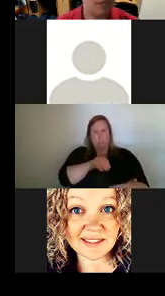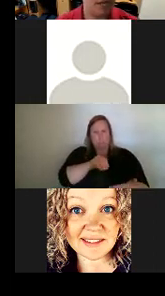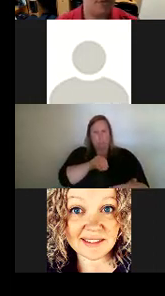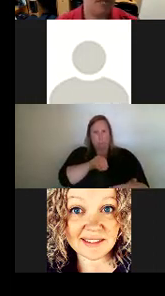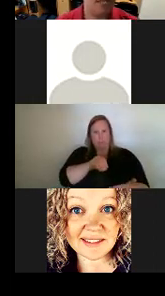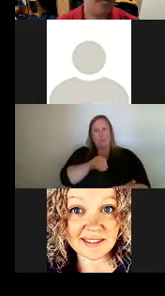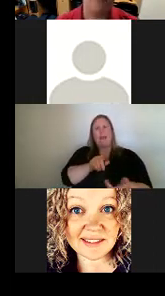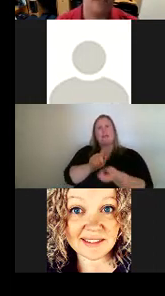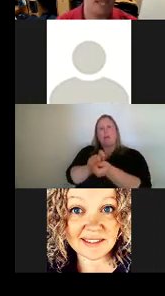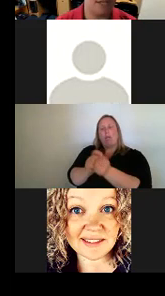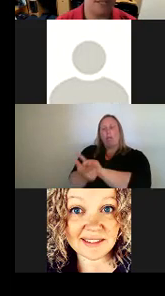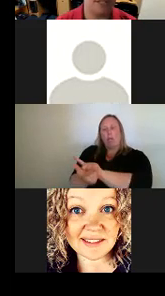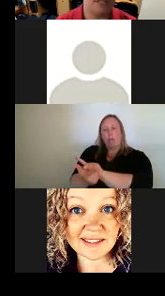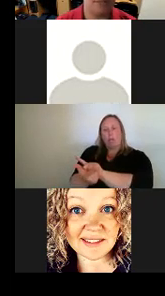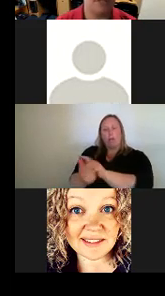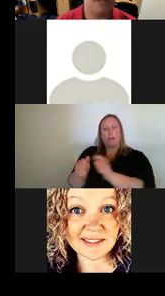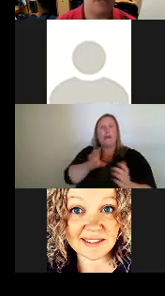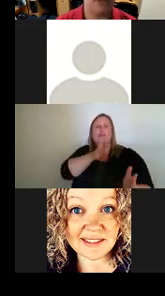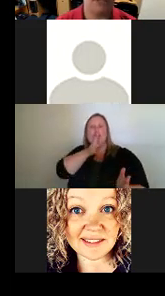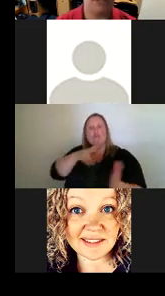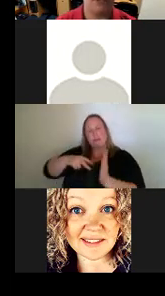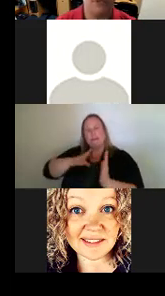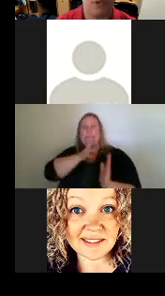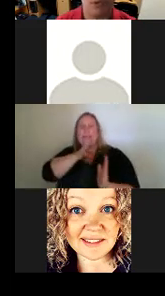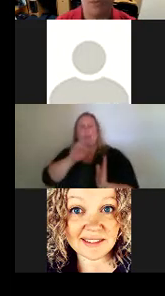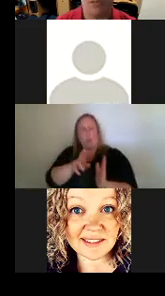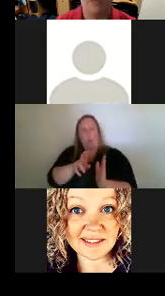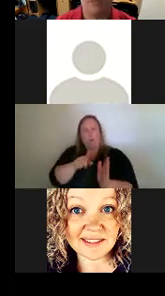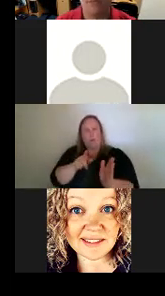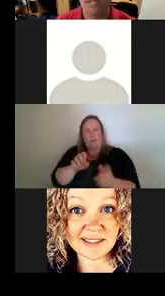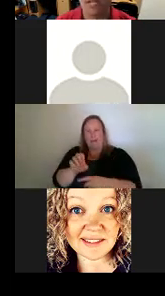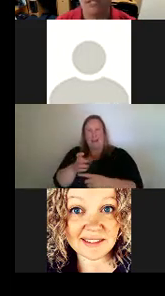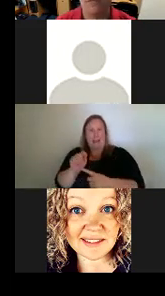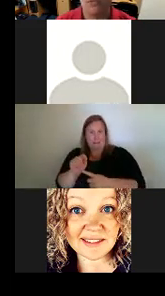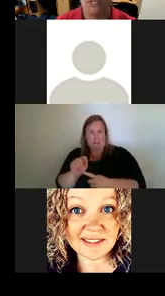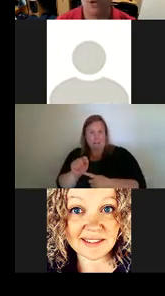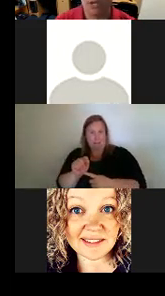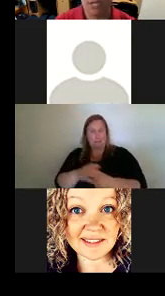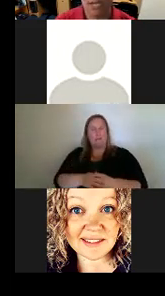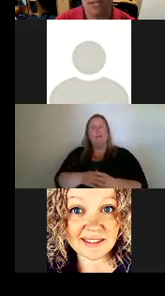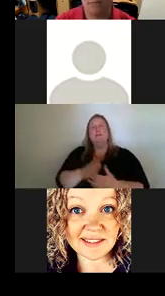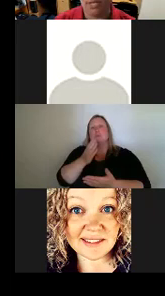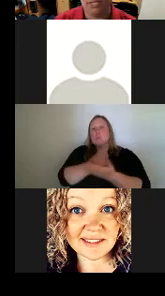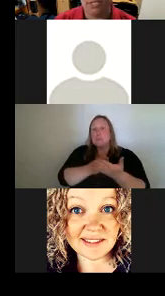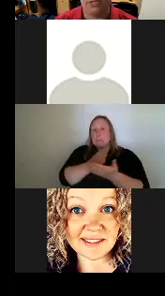ALLOWED AND EVEN EDITED IN SOME SITUATIONS. WITH SOME APPLICATIONS FOR OCR, IT BRINGS IT INTO -- YOU